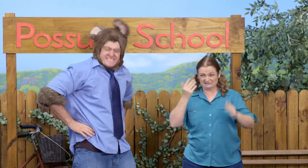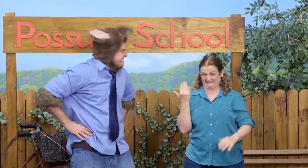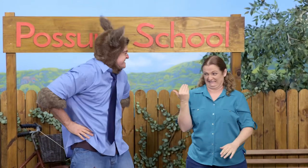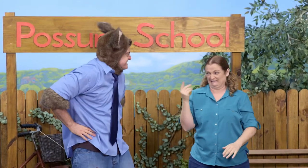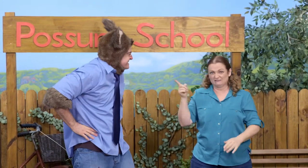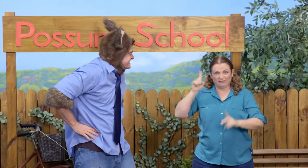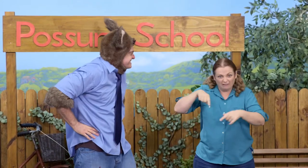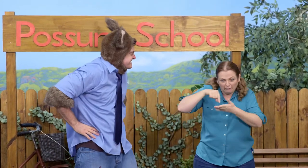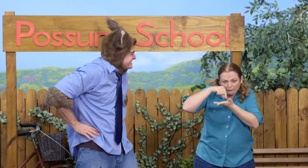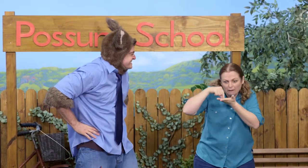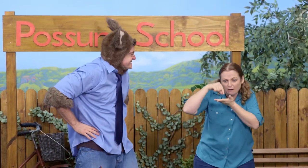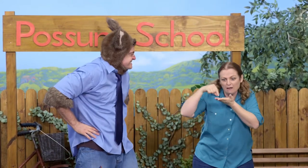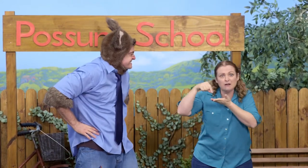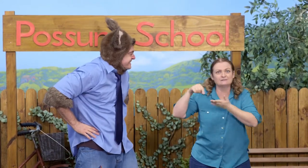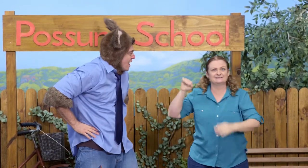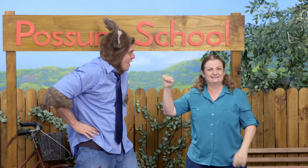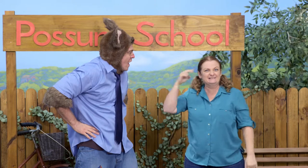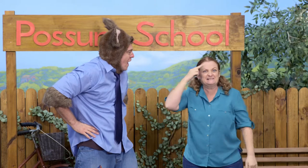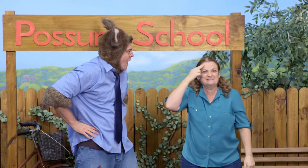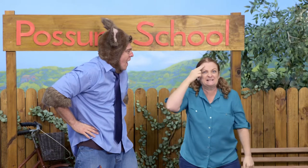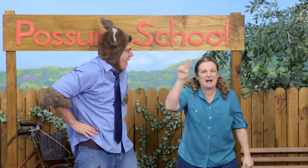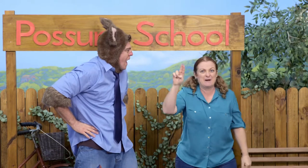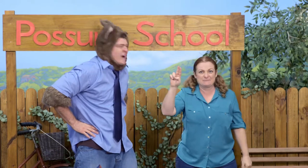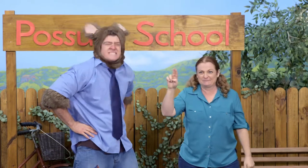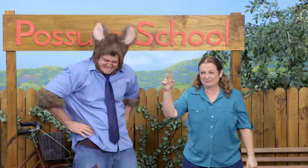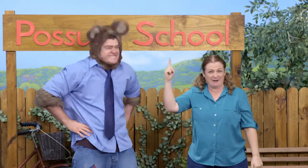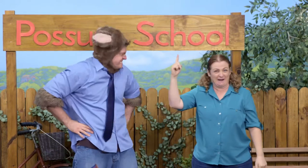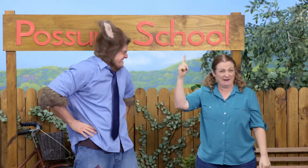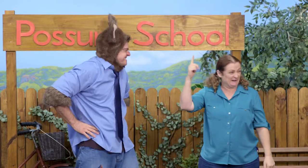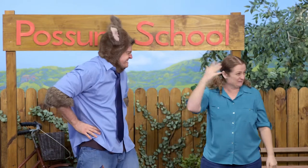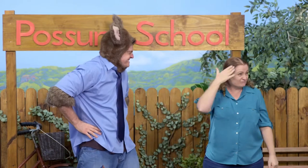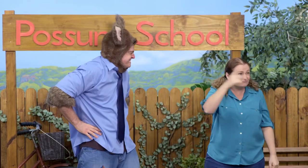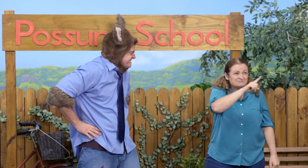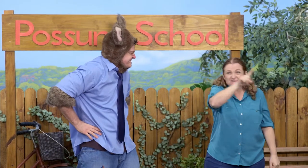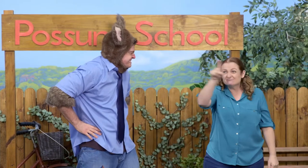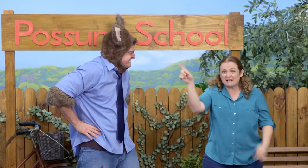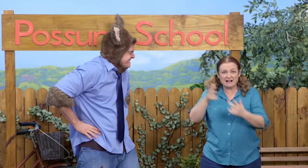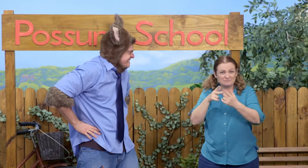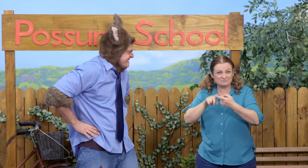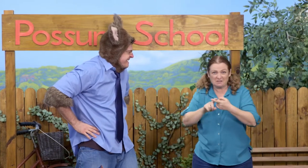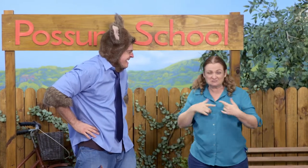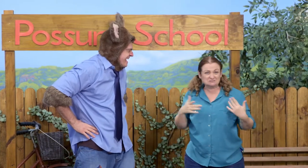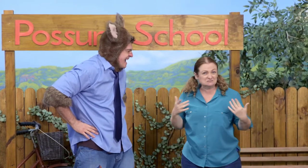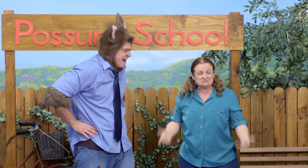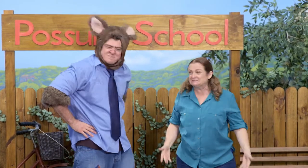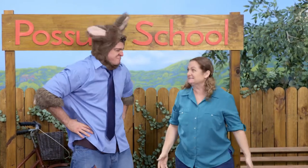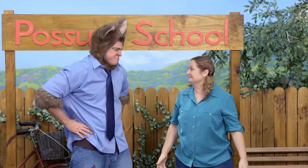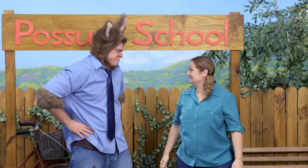And you've already started writing your name. Yeah. I don't think any other possum could do that.